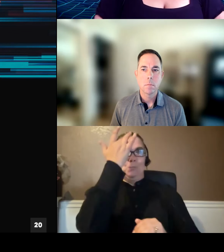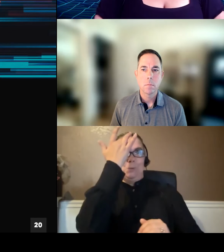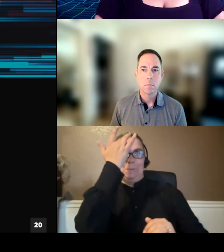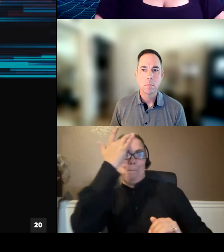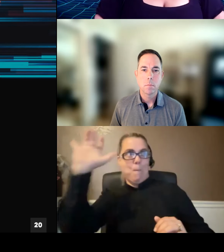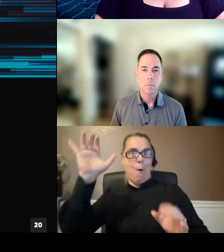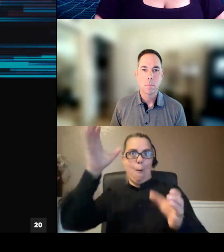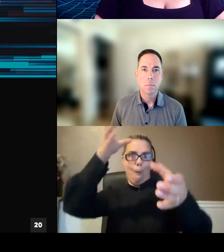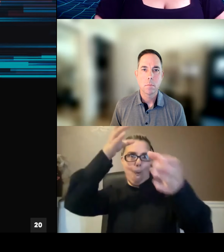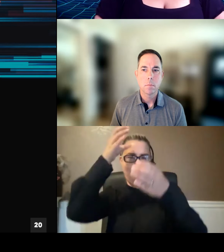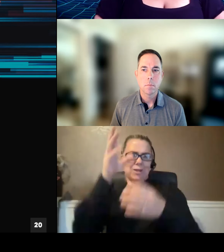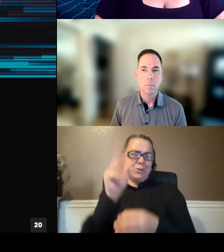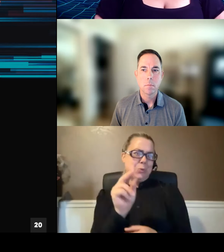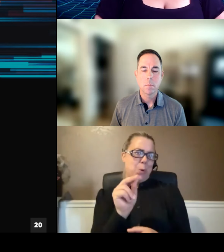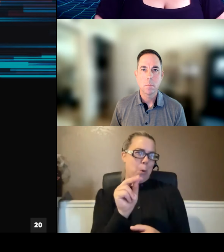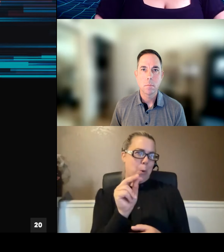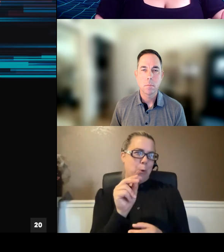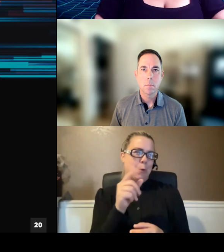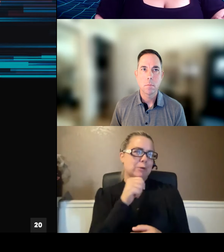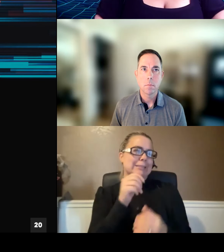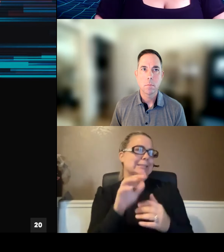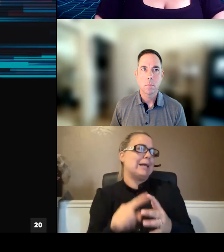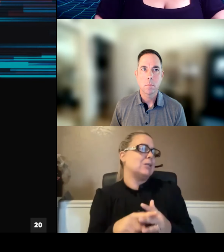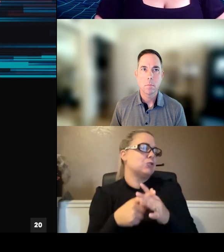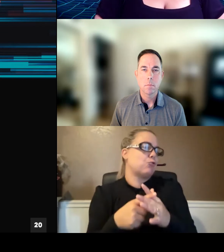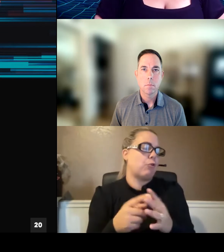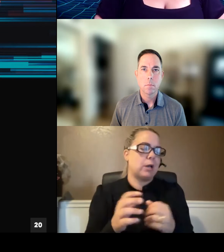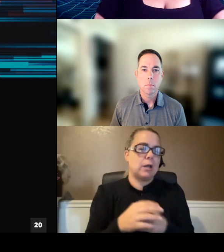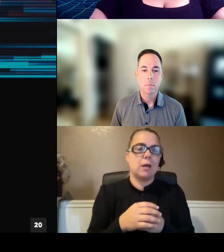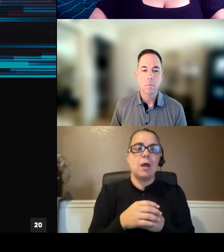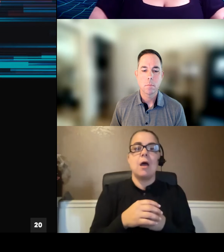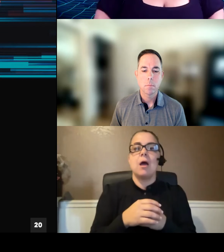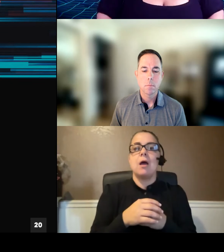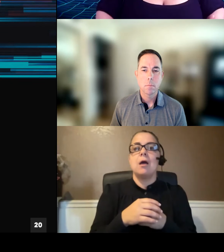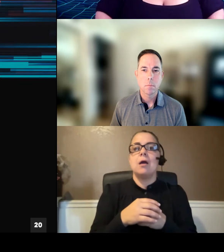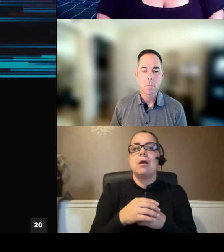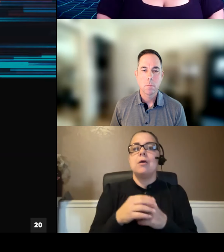issues. And I think a whole lot of issues because just with AI because a lot of people think AI